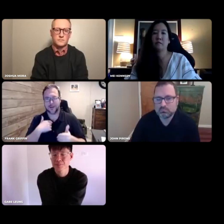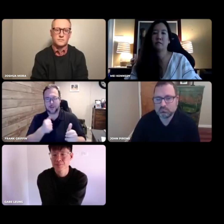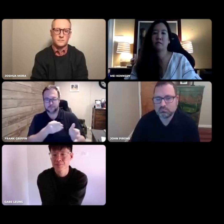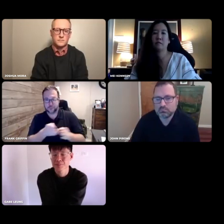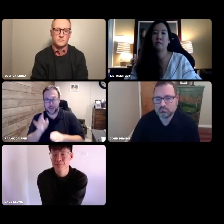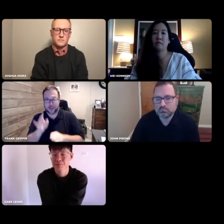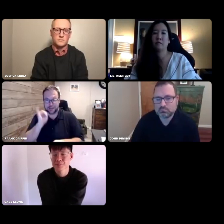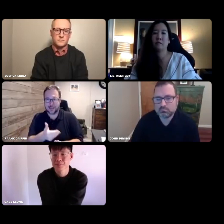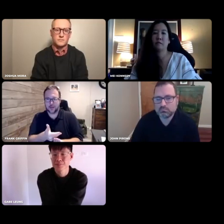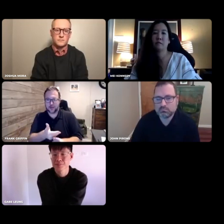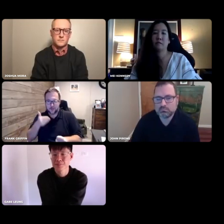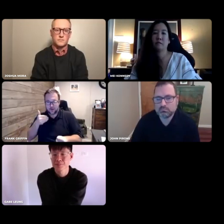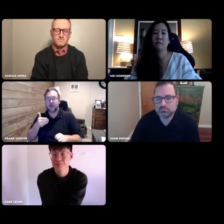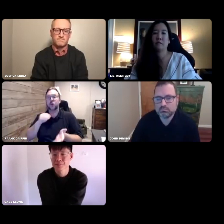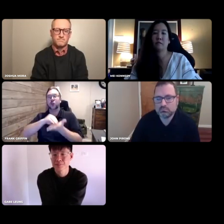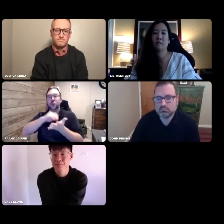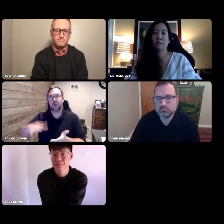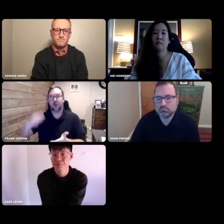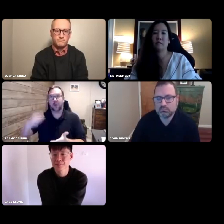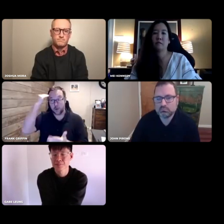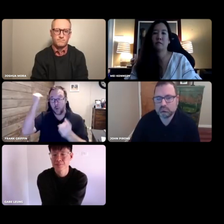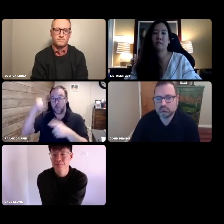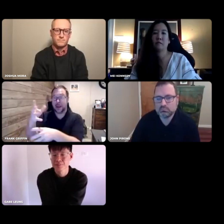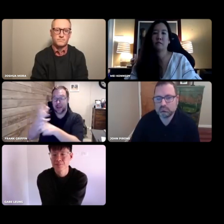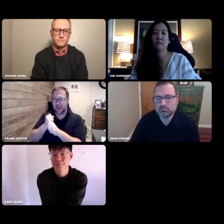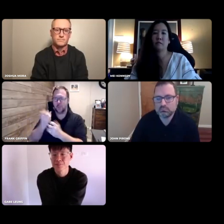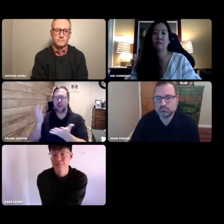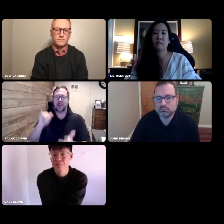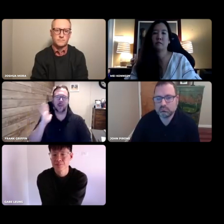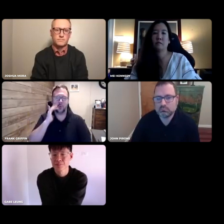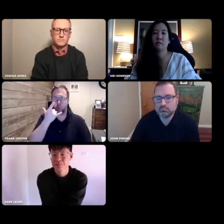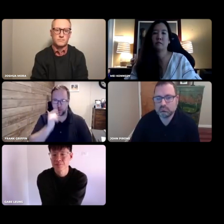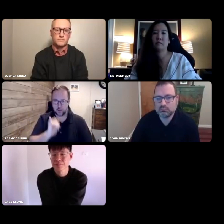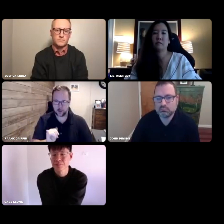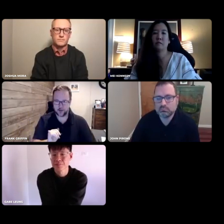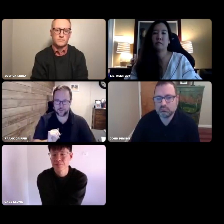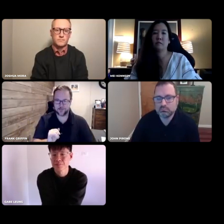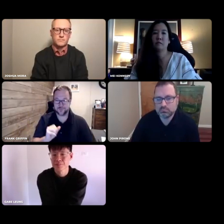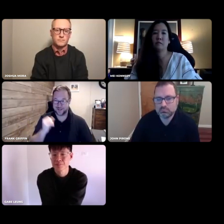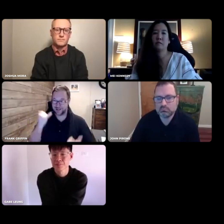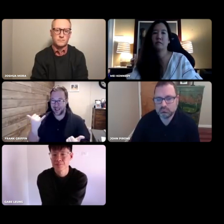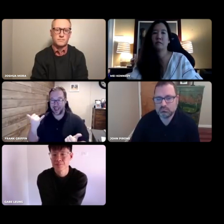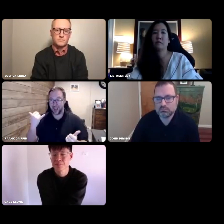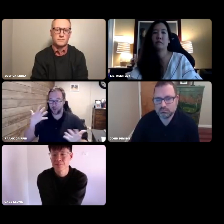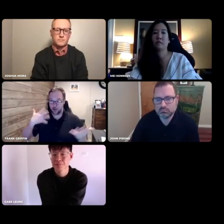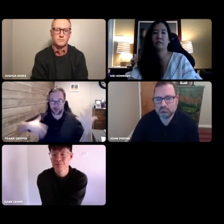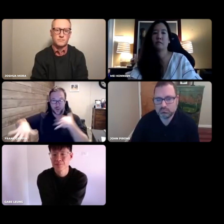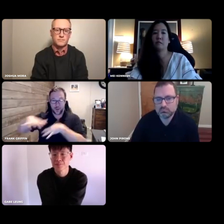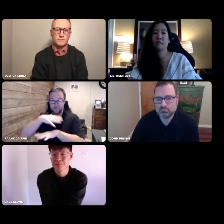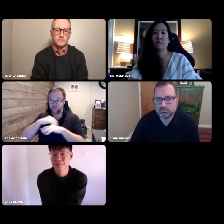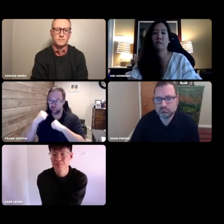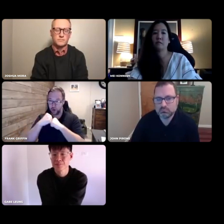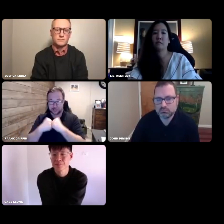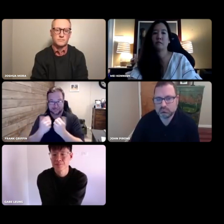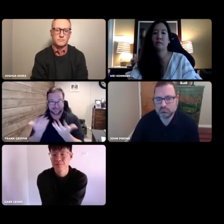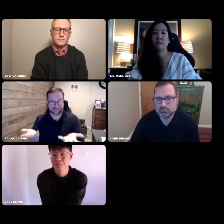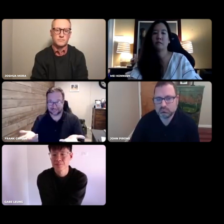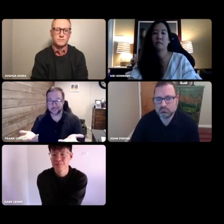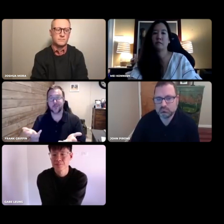If I plan that ahead of time, students will get it and know what it'll look like.